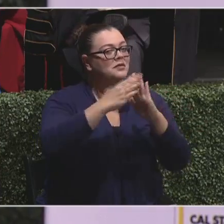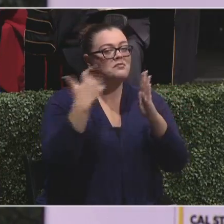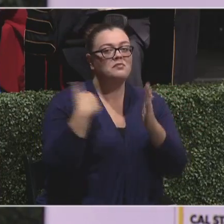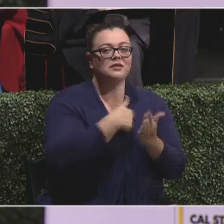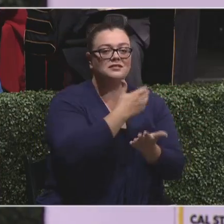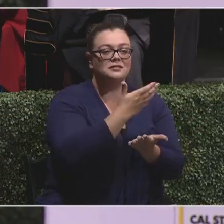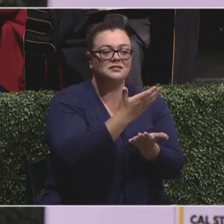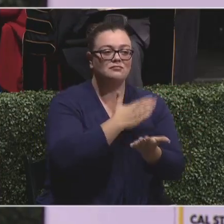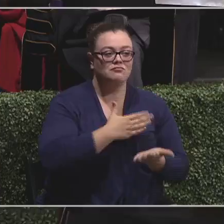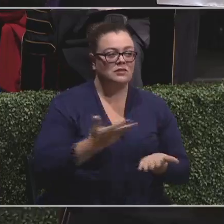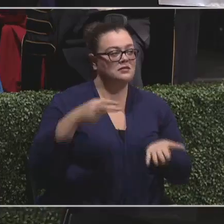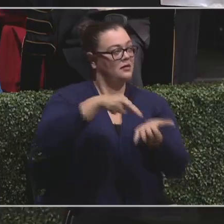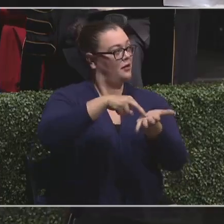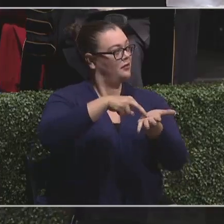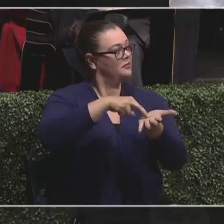STUDENTS TO EXCEL AND ACHIEVE THEIR GOALS.